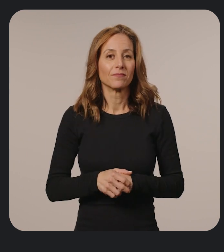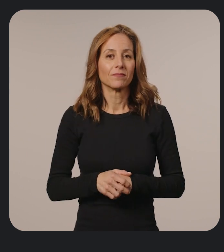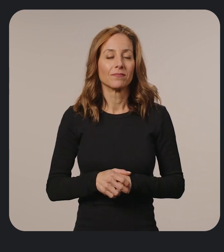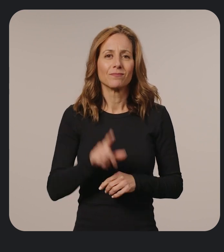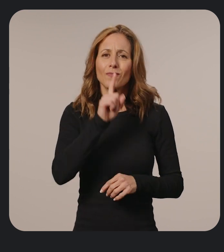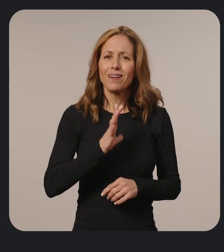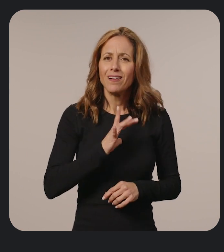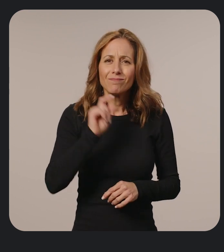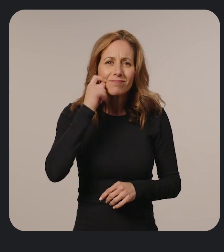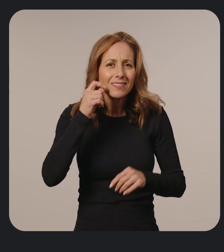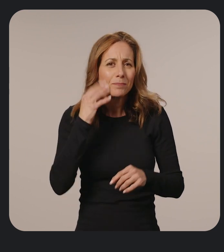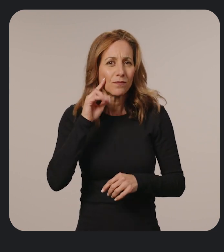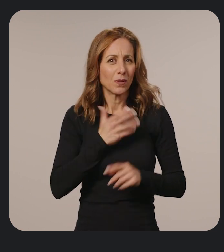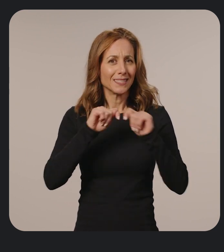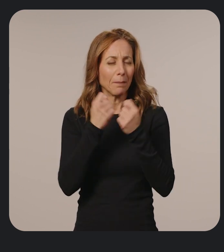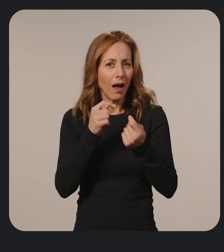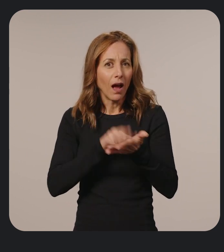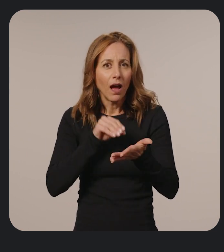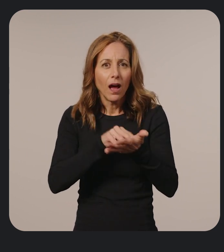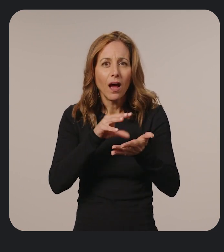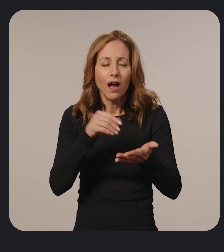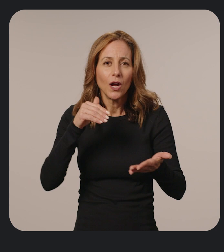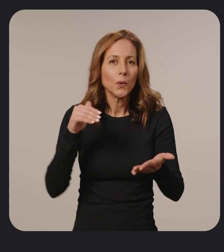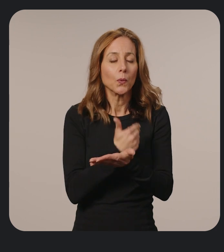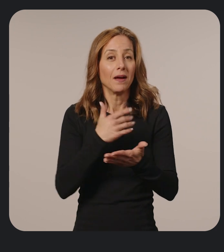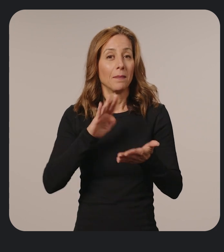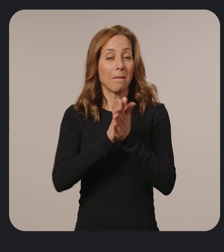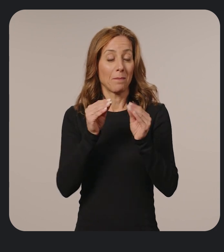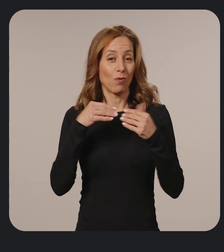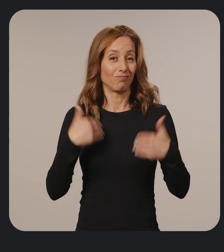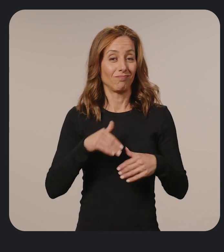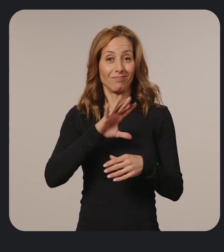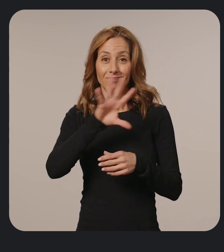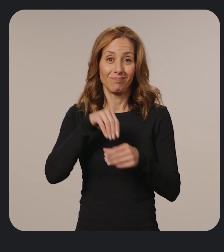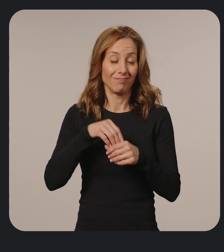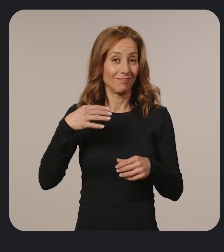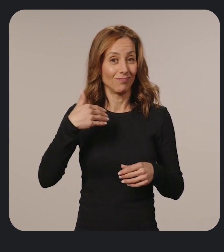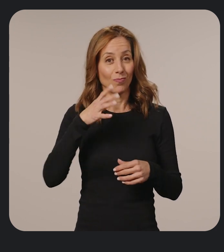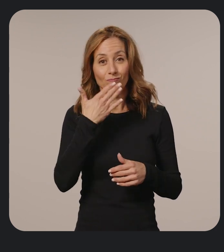It was a really great experience for our team to learn something new and really become